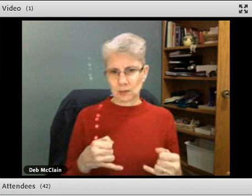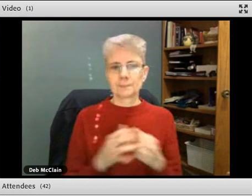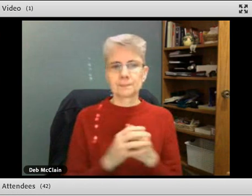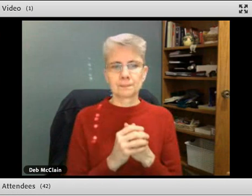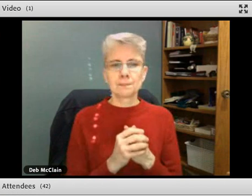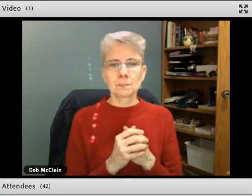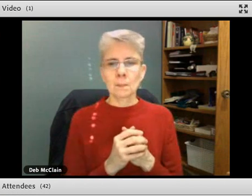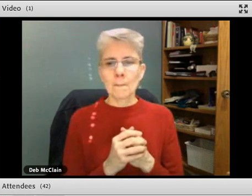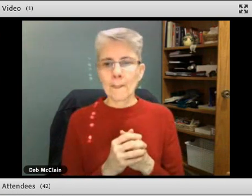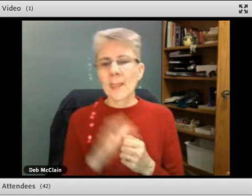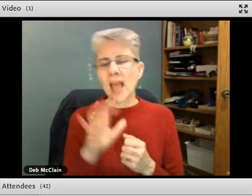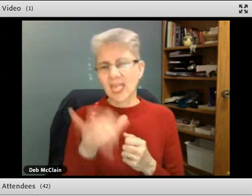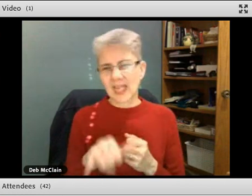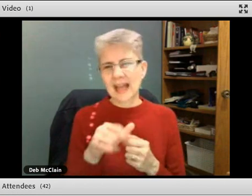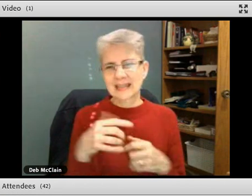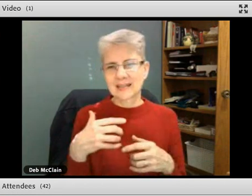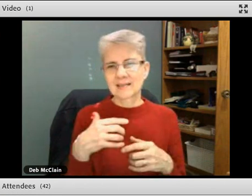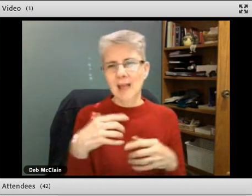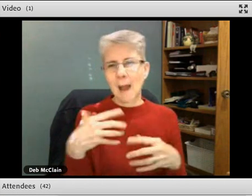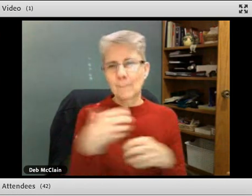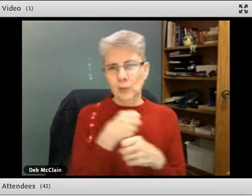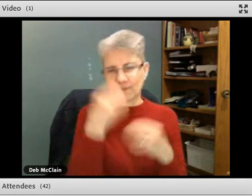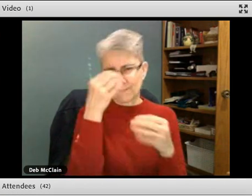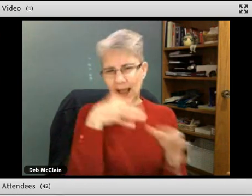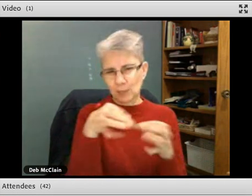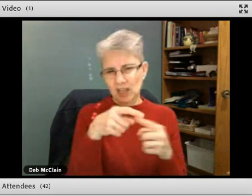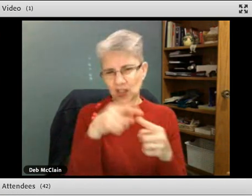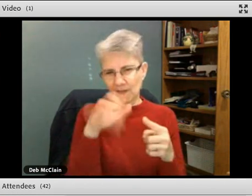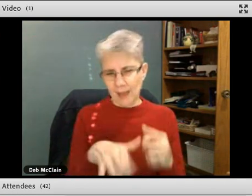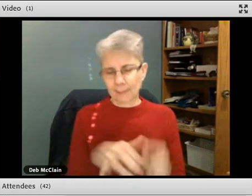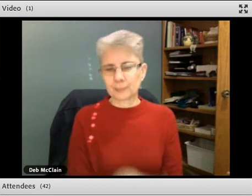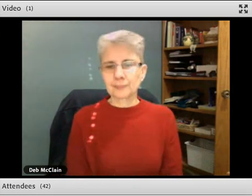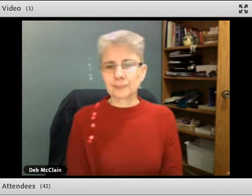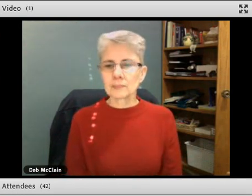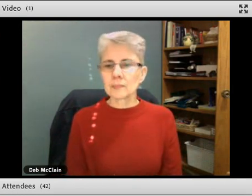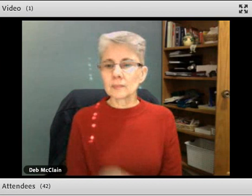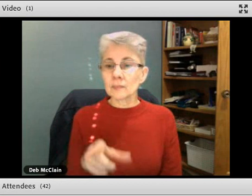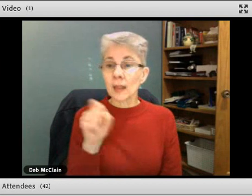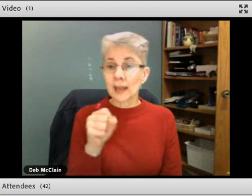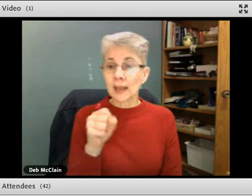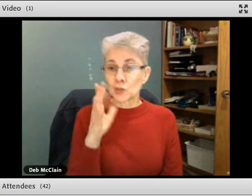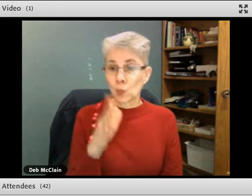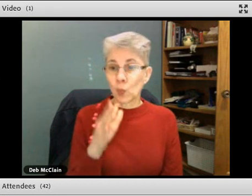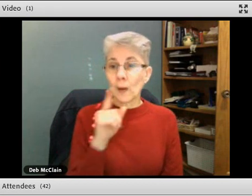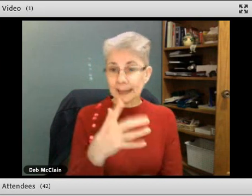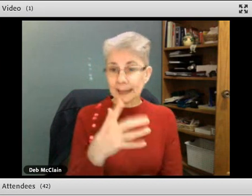Yes, you will be getting the slides. Okay. Friday's workshop is done every year.